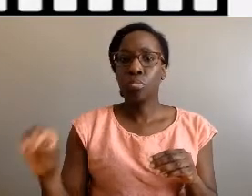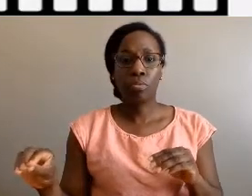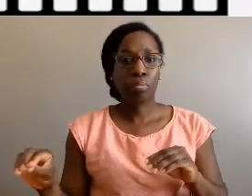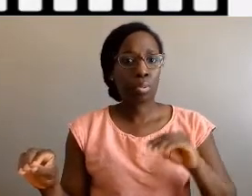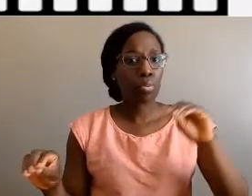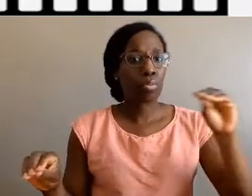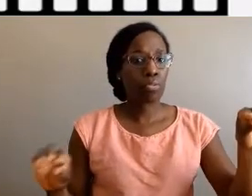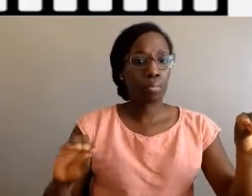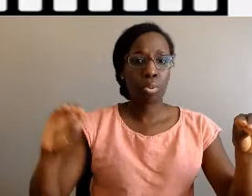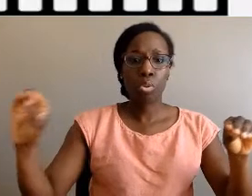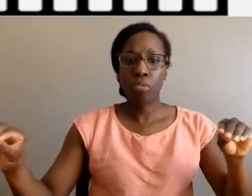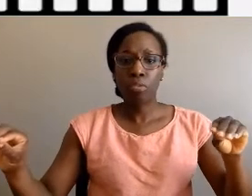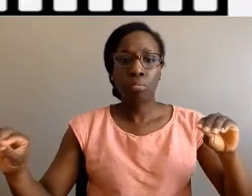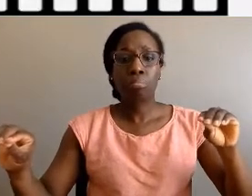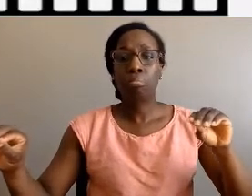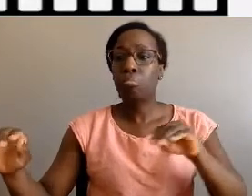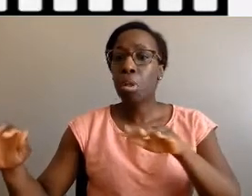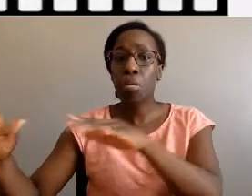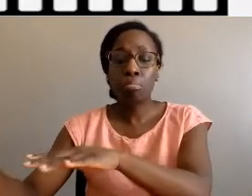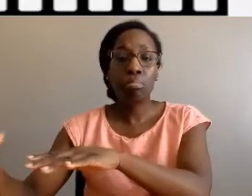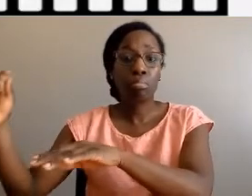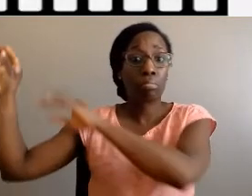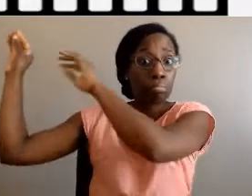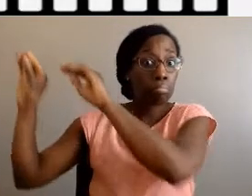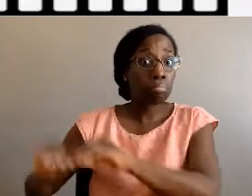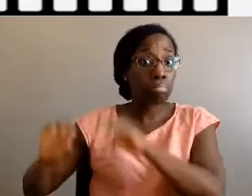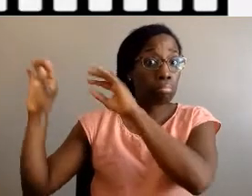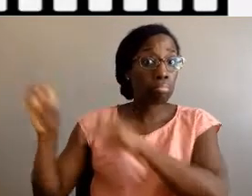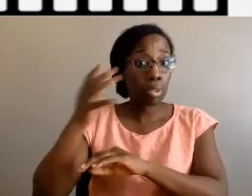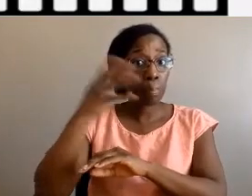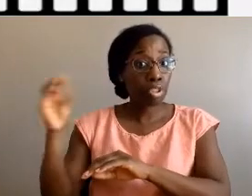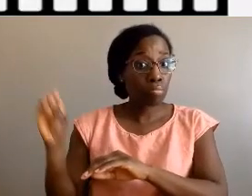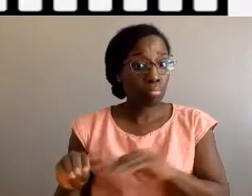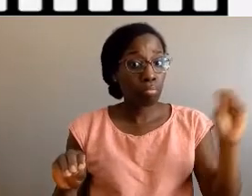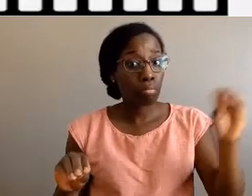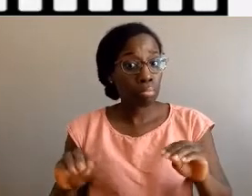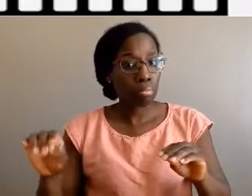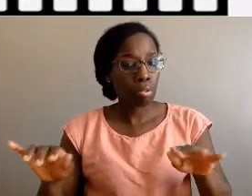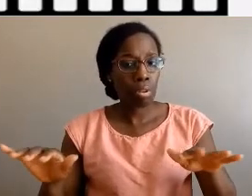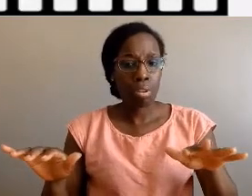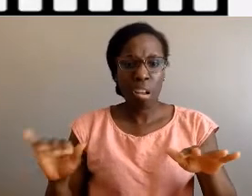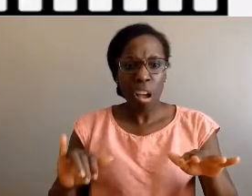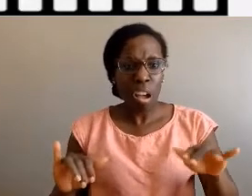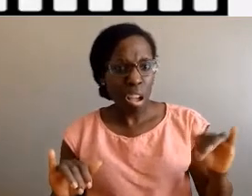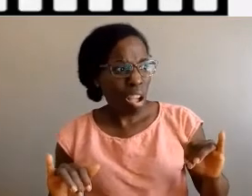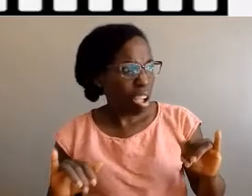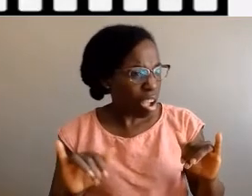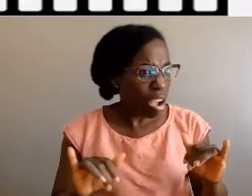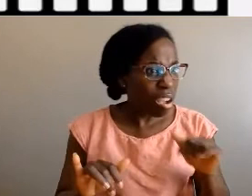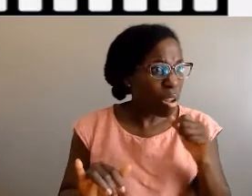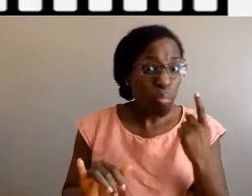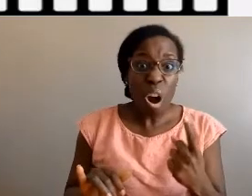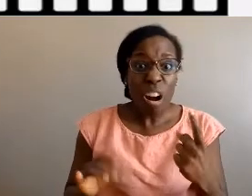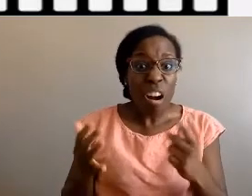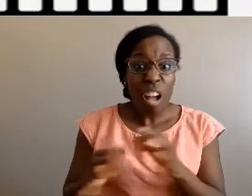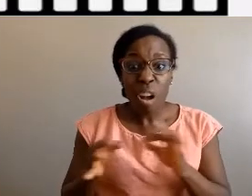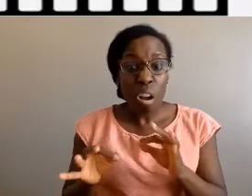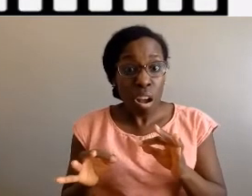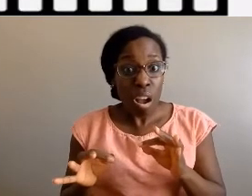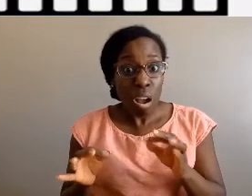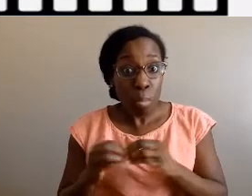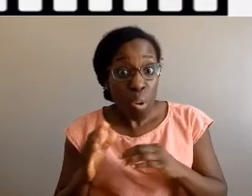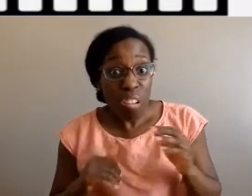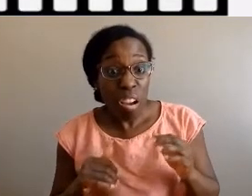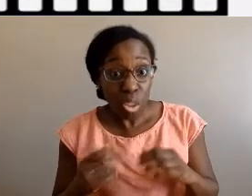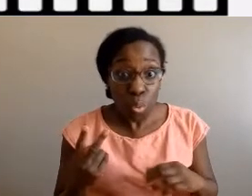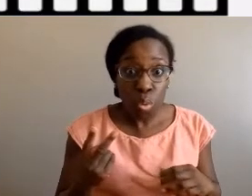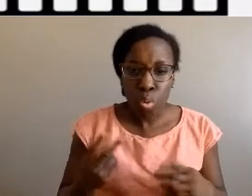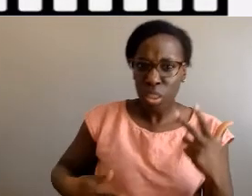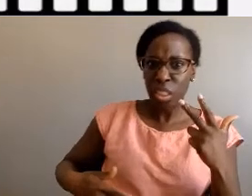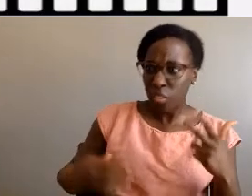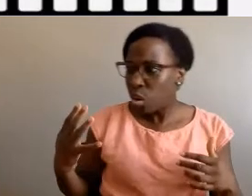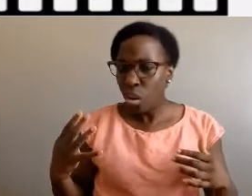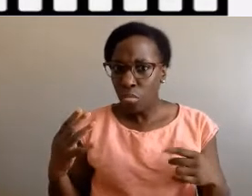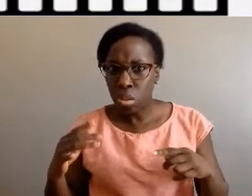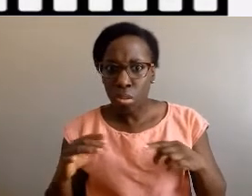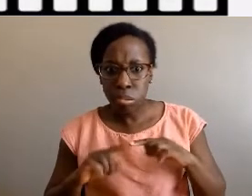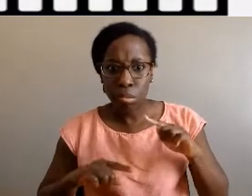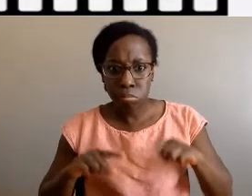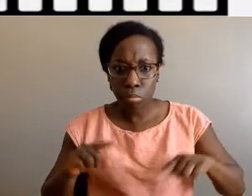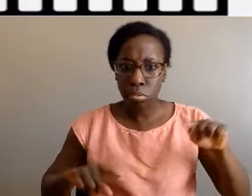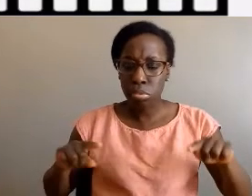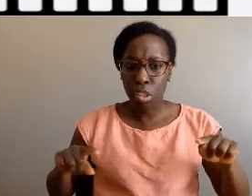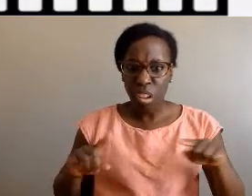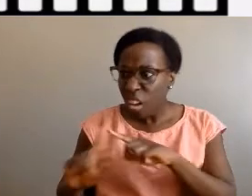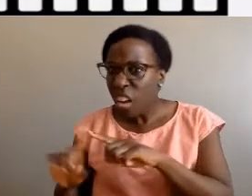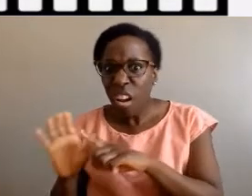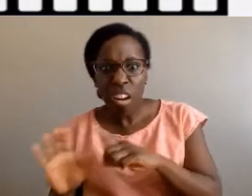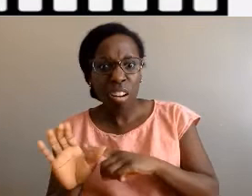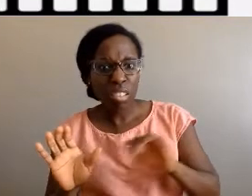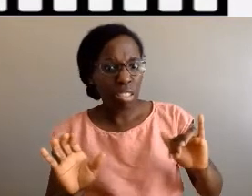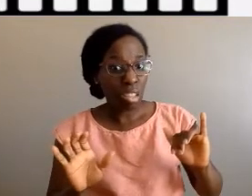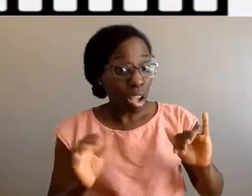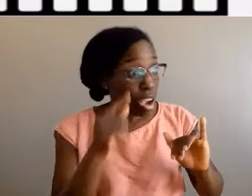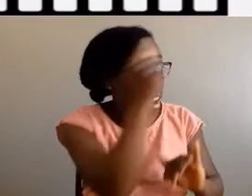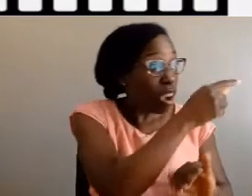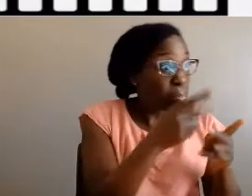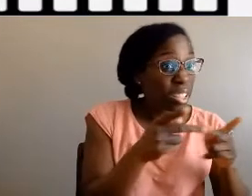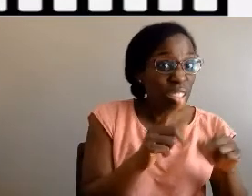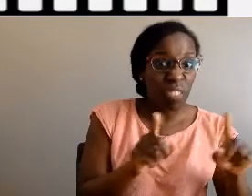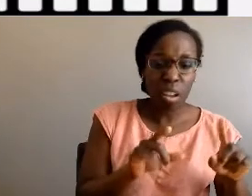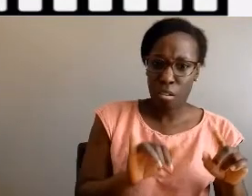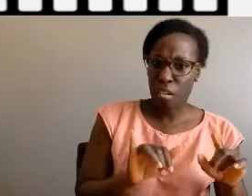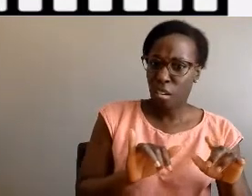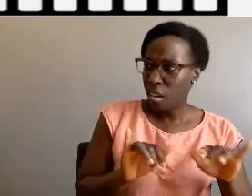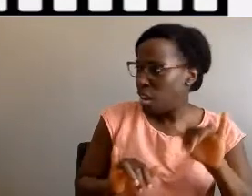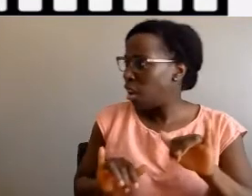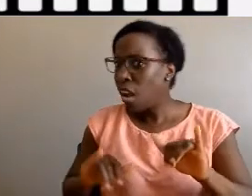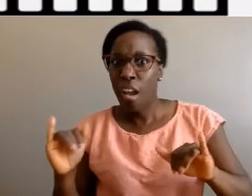Therefore the definition of what it means to be literate and successful evolved once again.